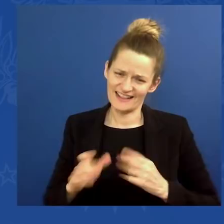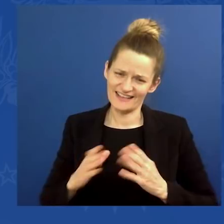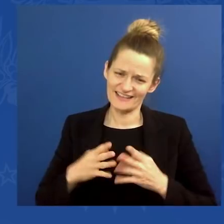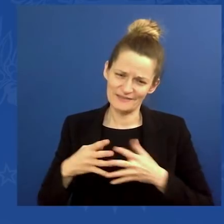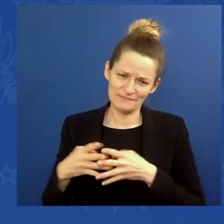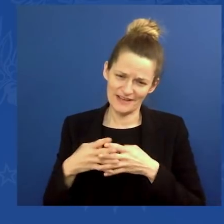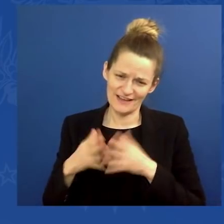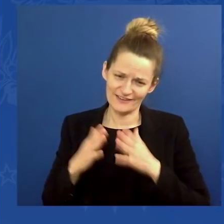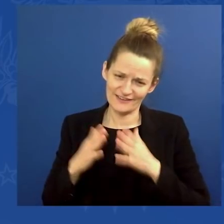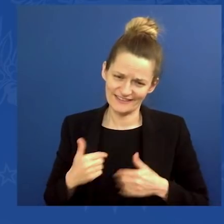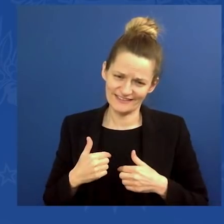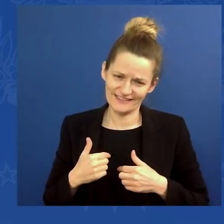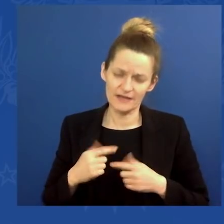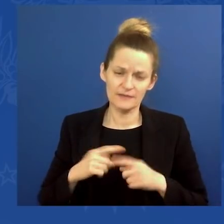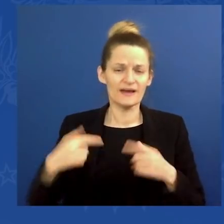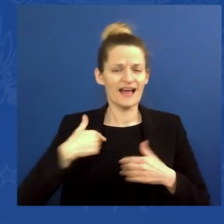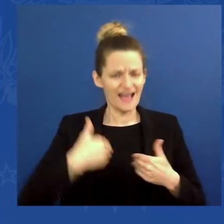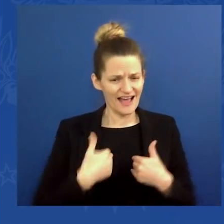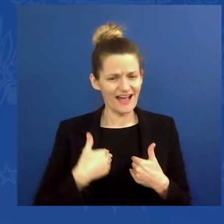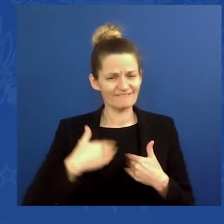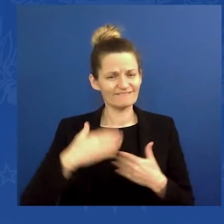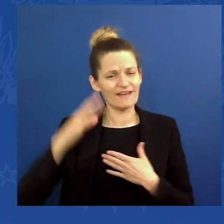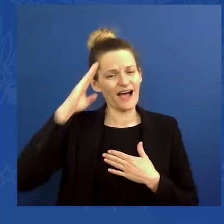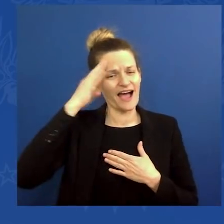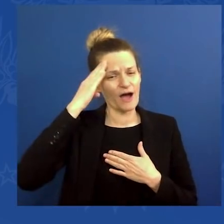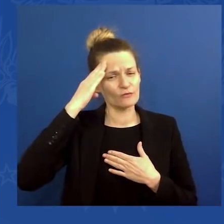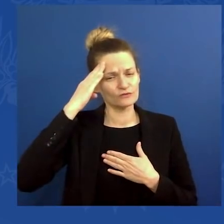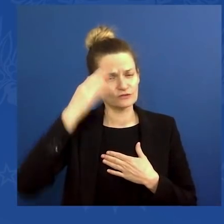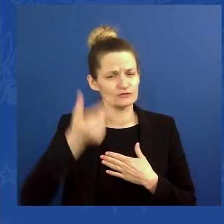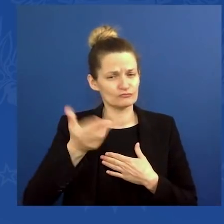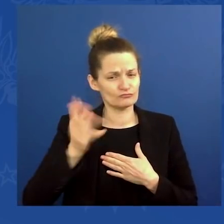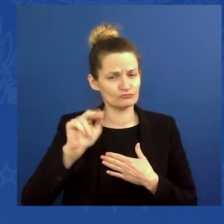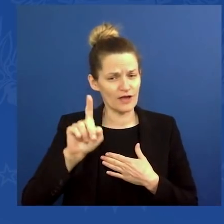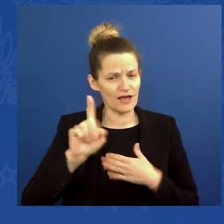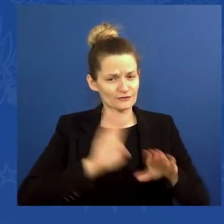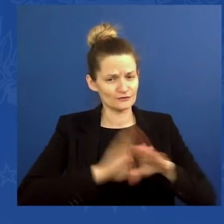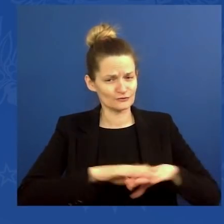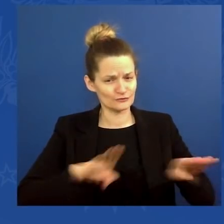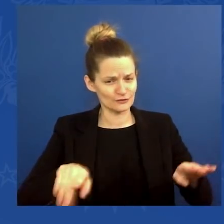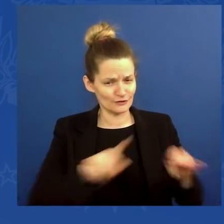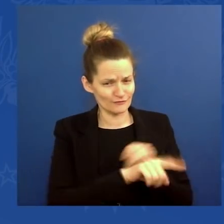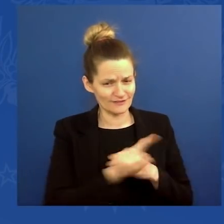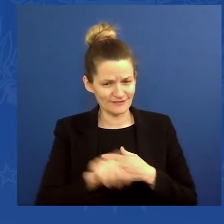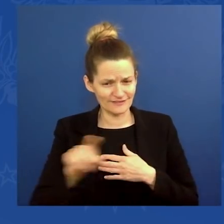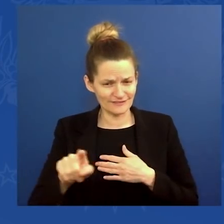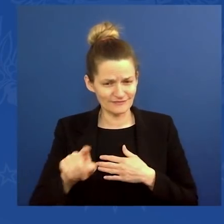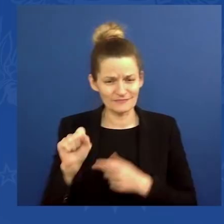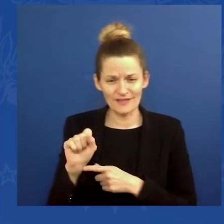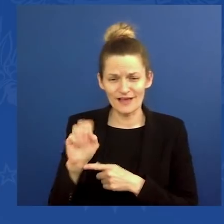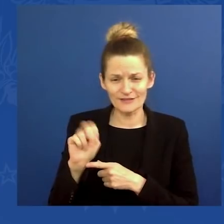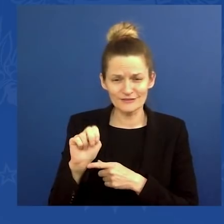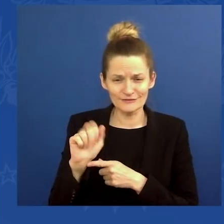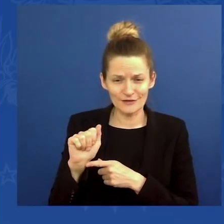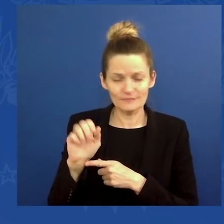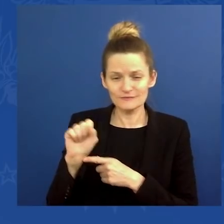but I do have Irish grandchildren. All right. Sean, Ryan and Leo.